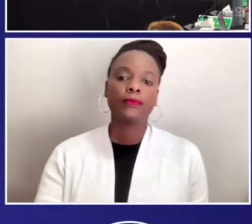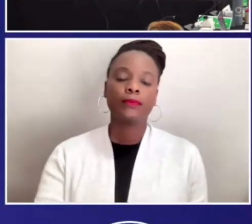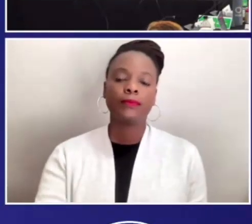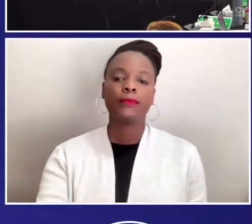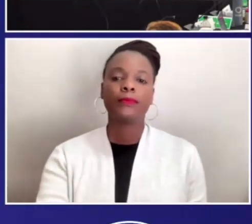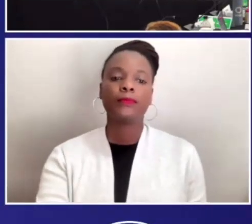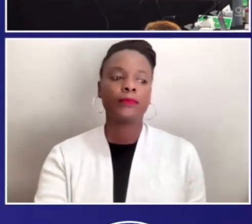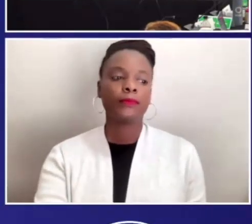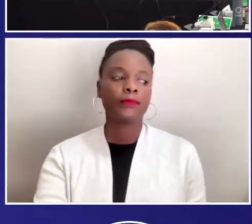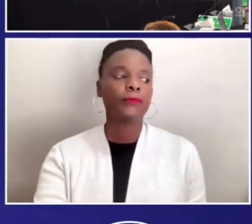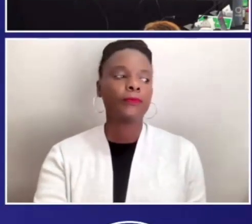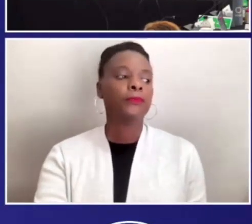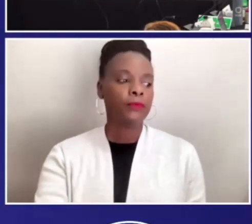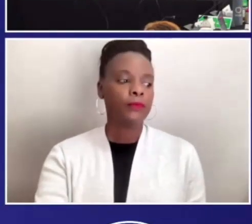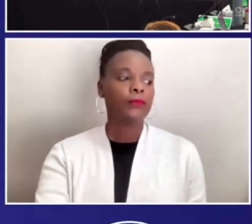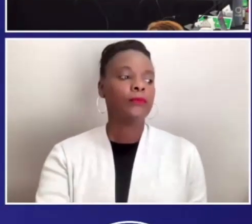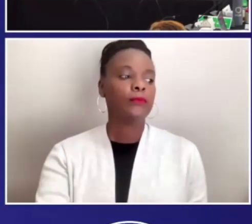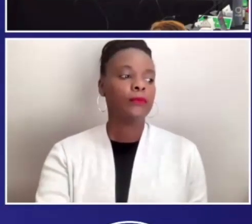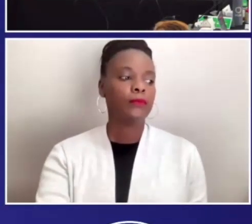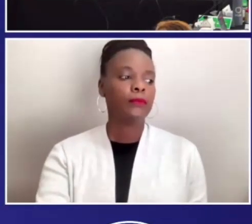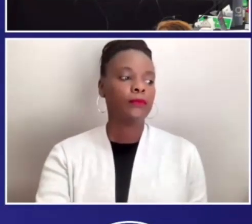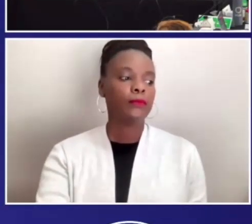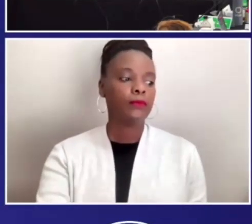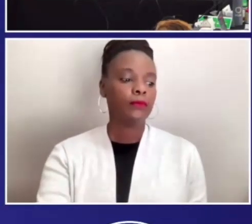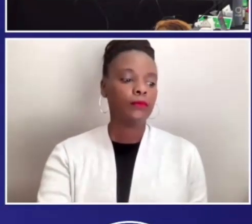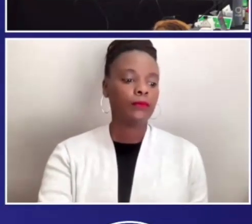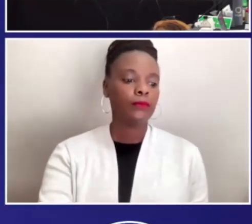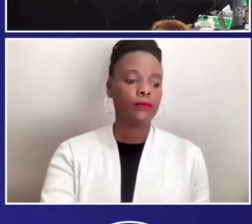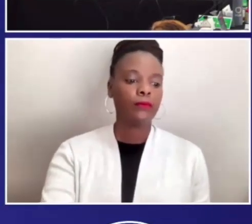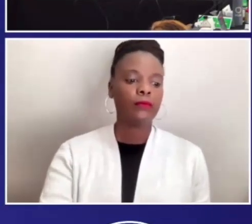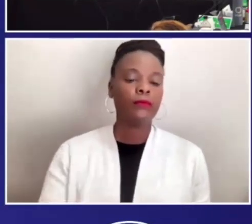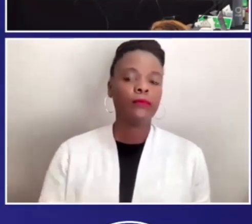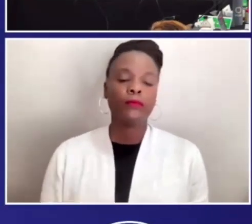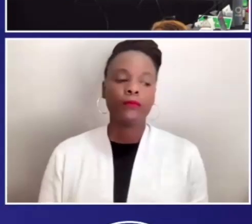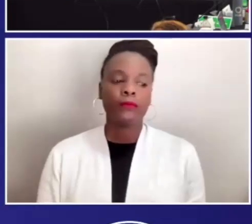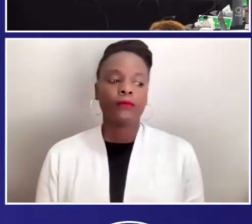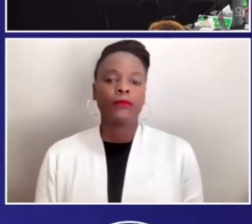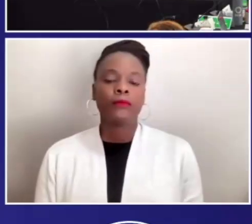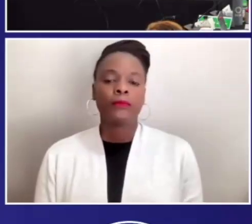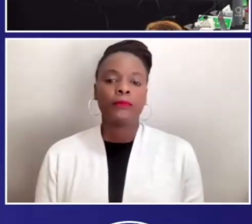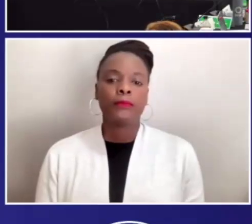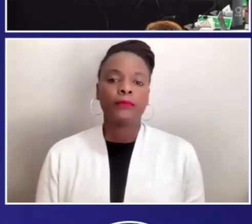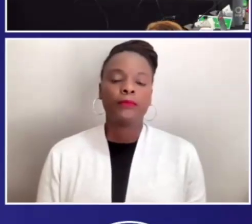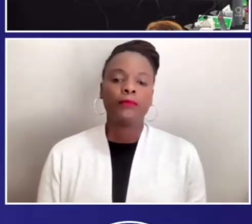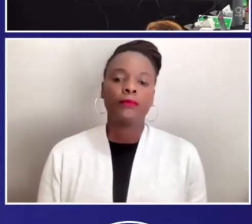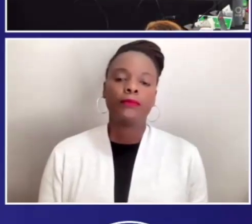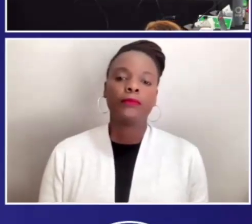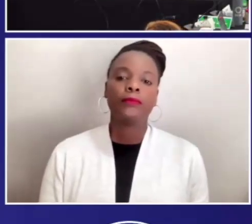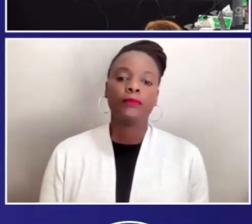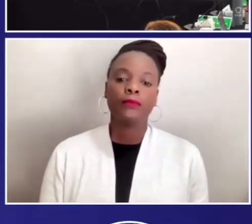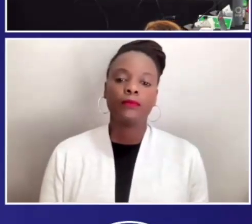Okay. We -- that's one where we're not able